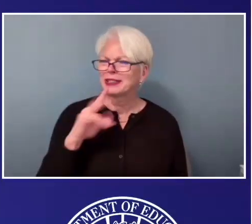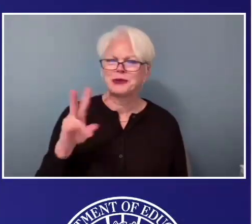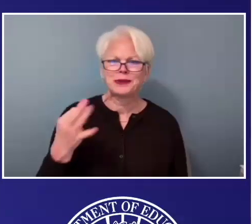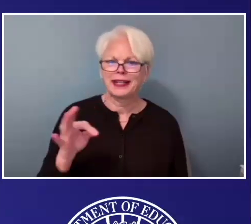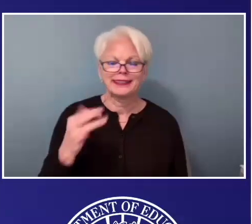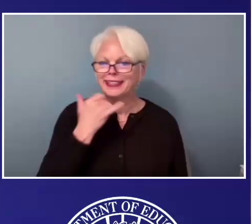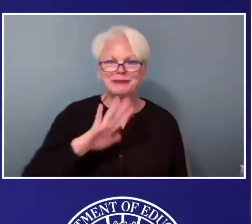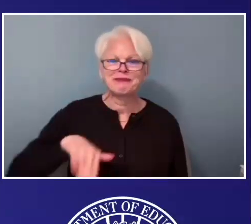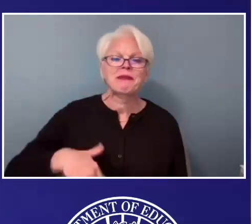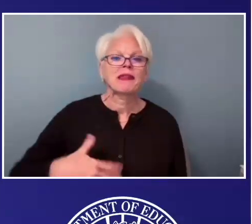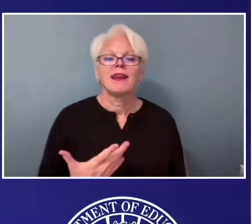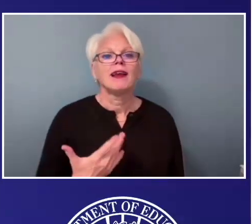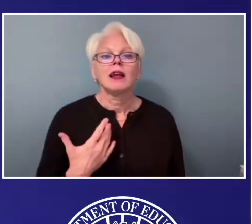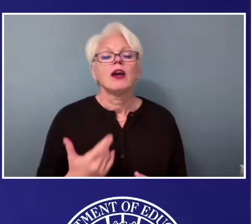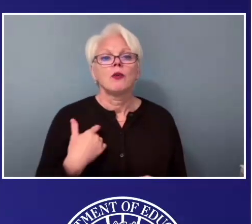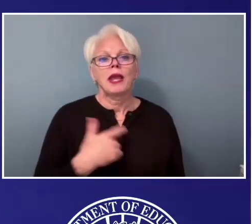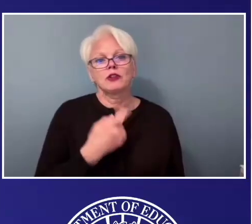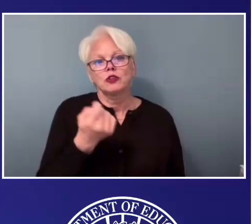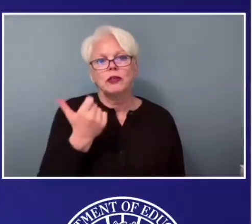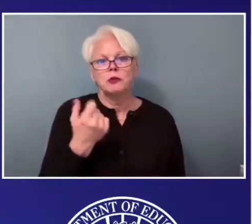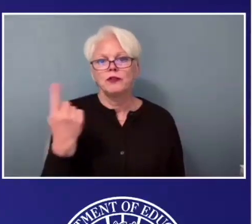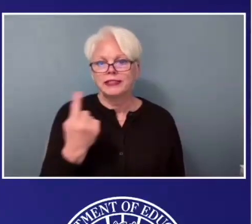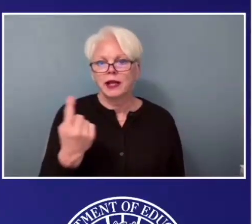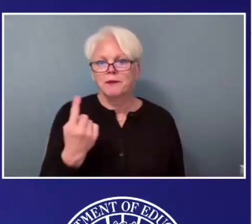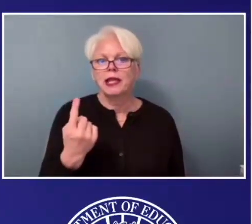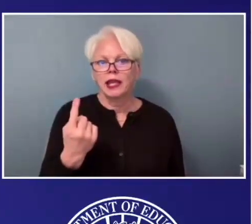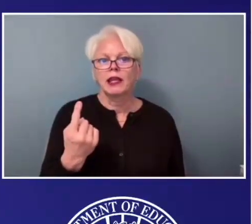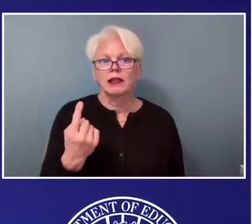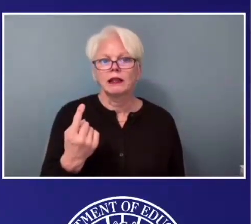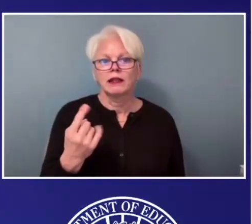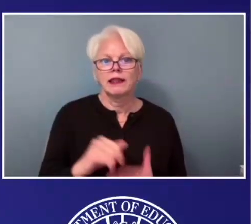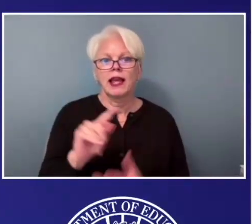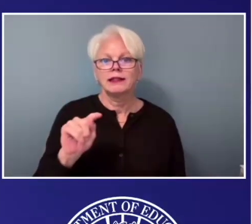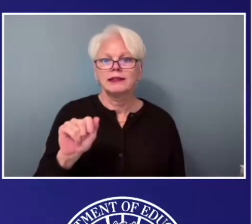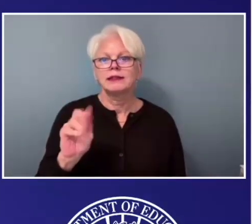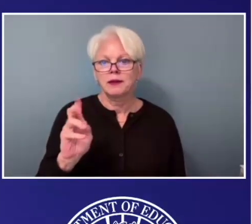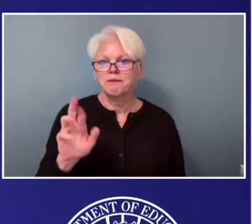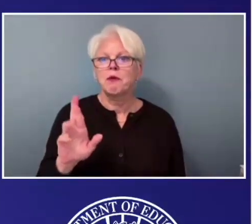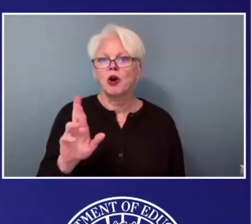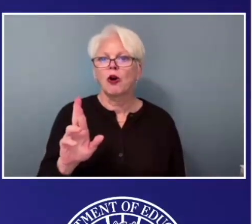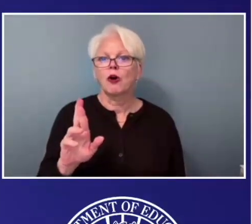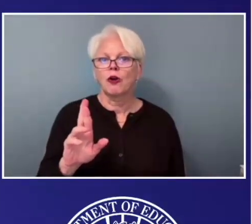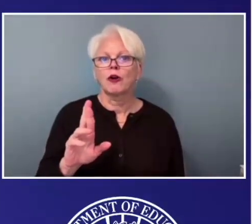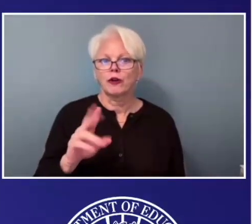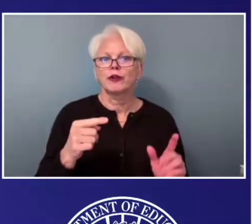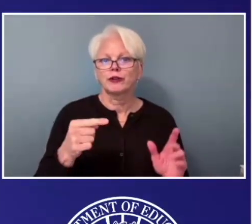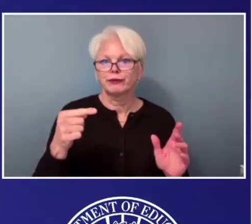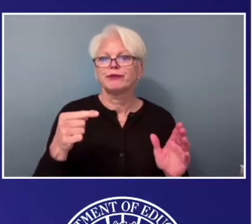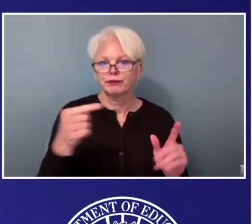So we needed to remove something that Tamar pointed, pointed to previously,